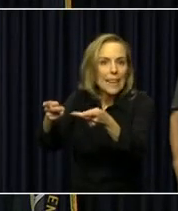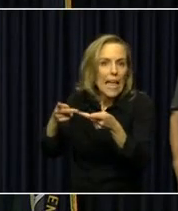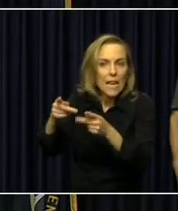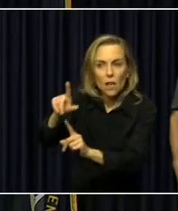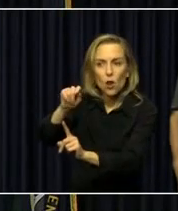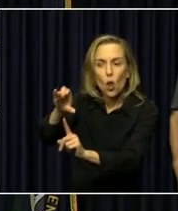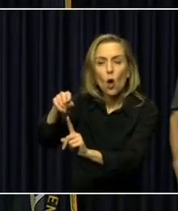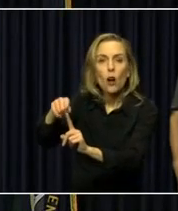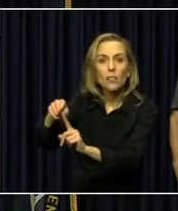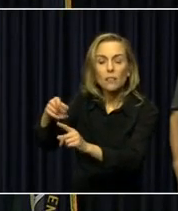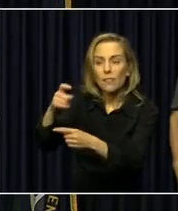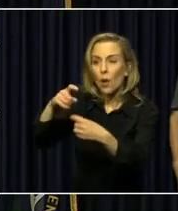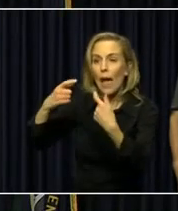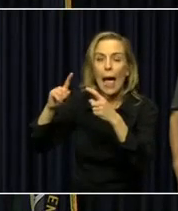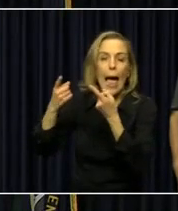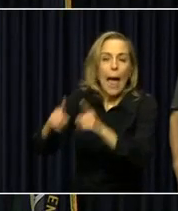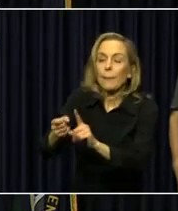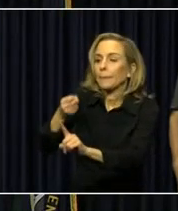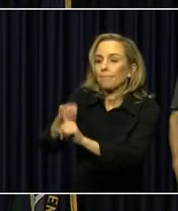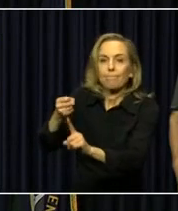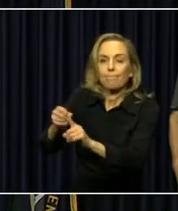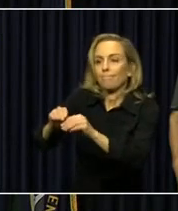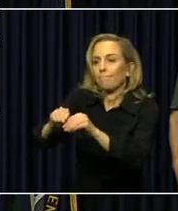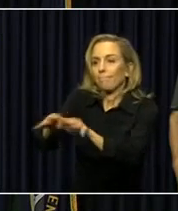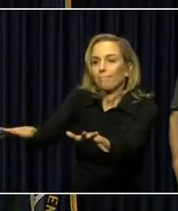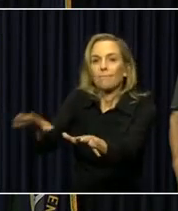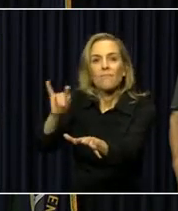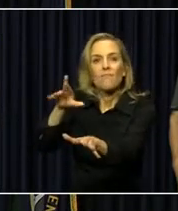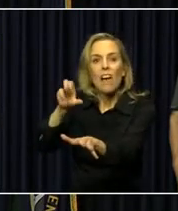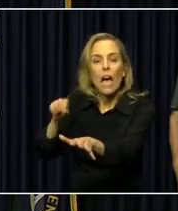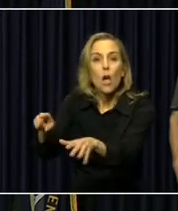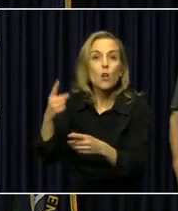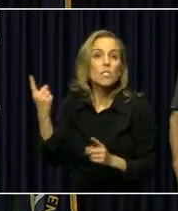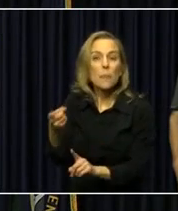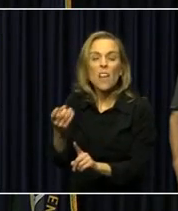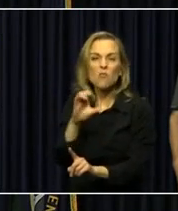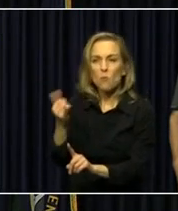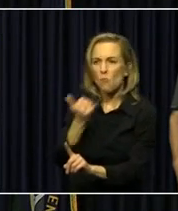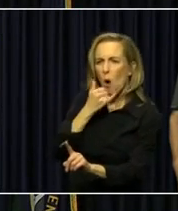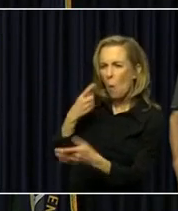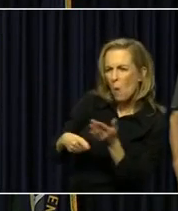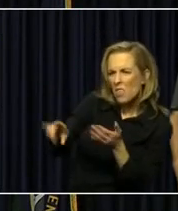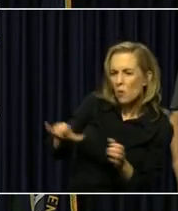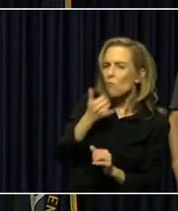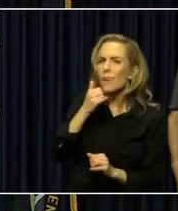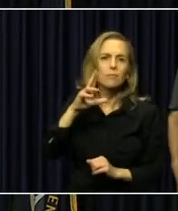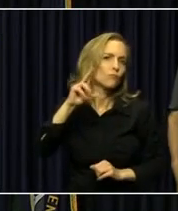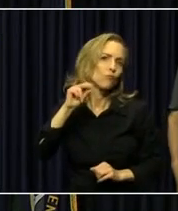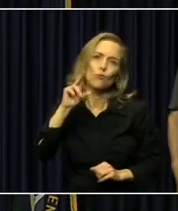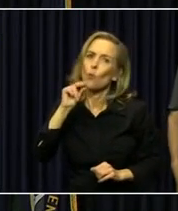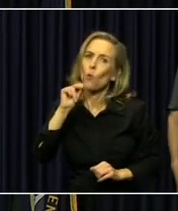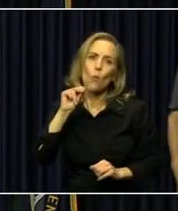WE'LL MOVE INTO QUESTIONS. WE HAVE THREE REPORTERS HERE TODAY.